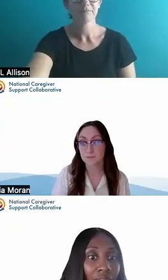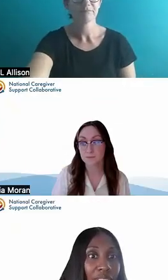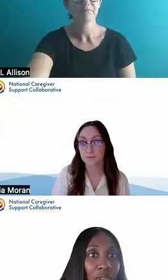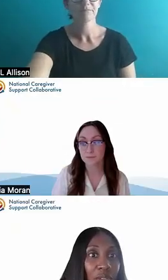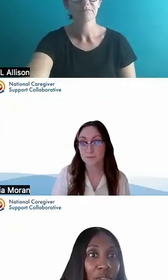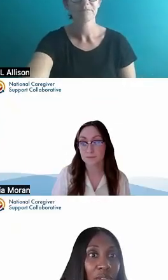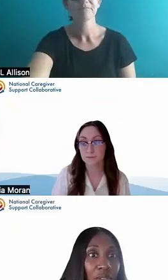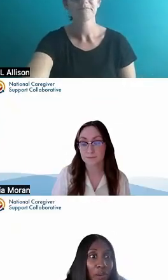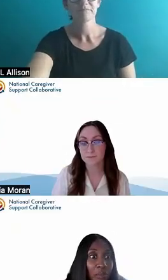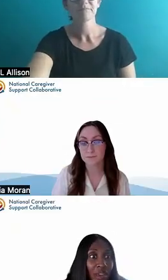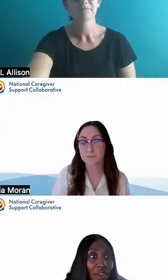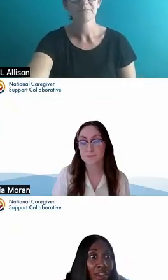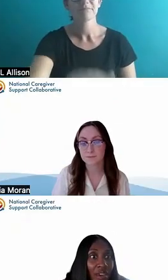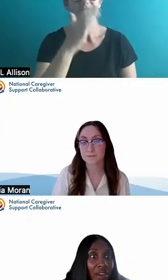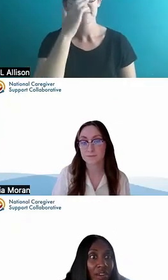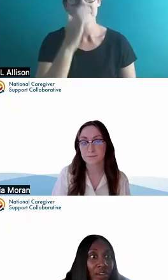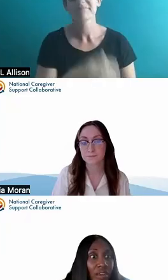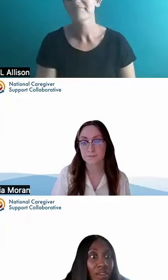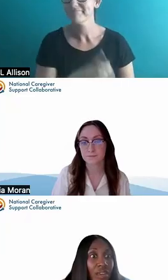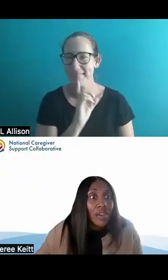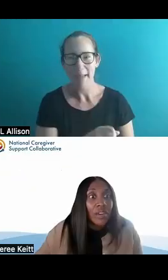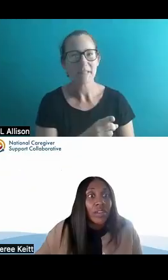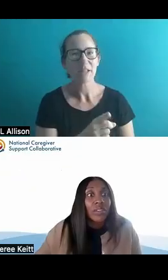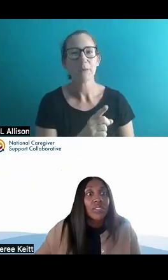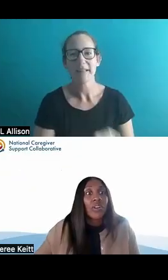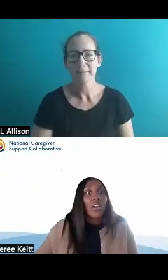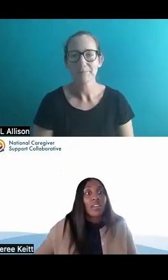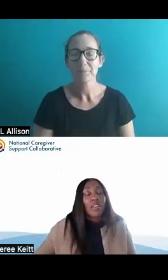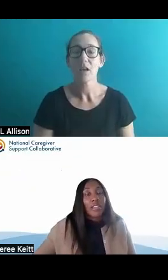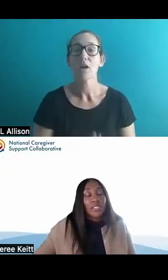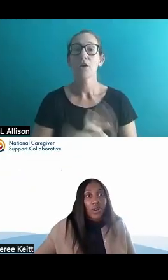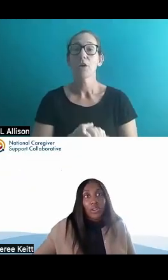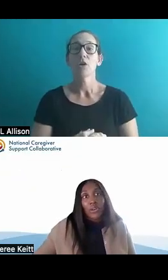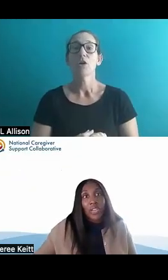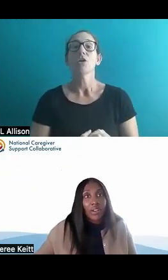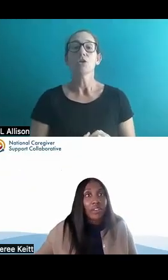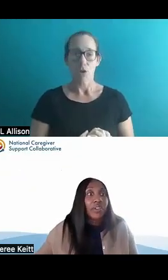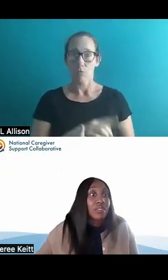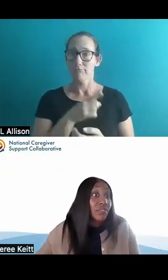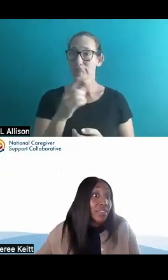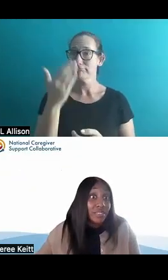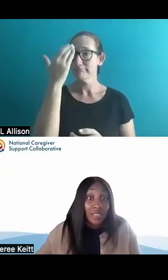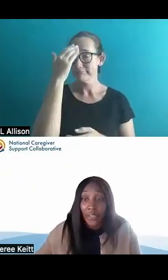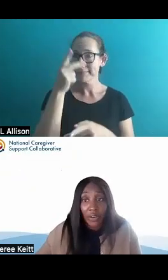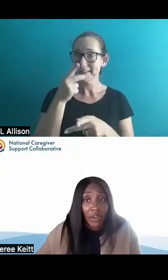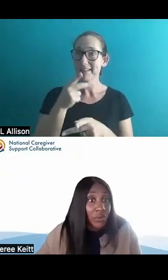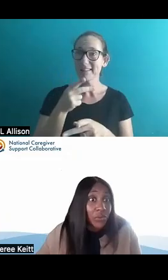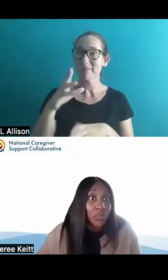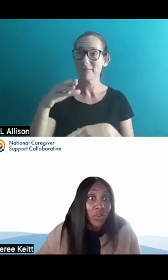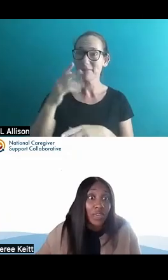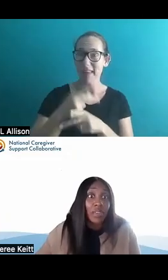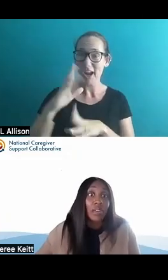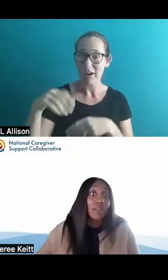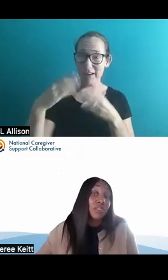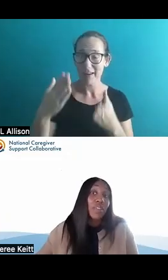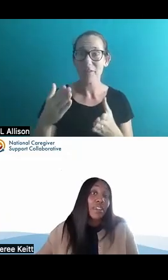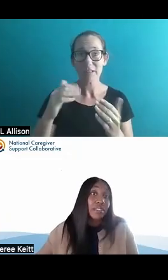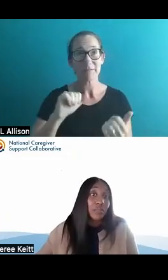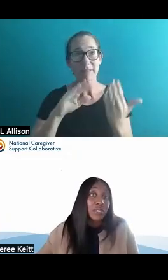Absolutely. So, as you all know caregivers face significant hurdles when it comes to engaging with